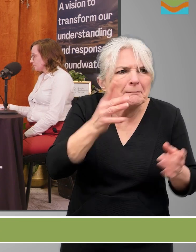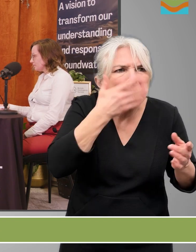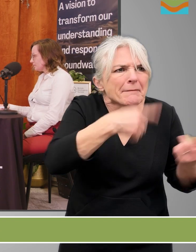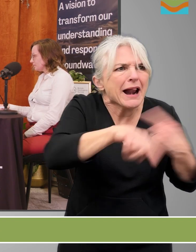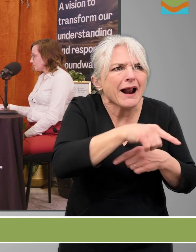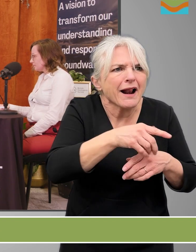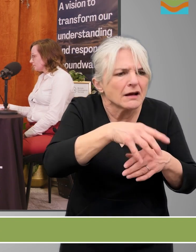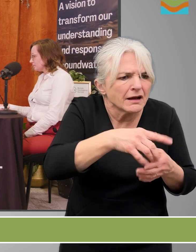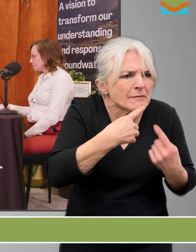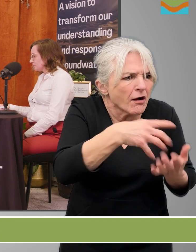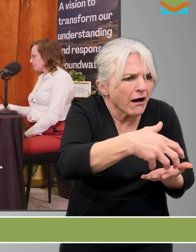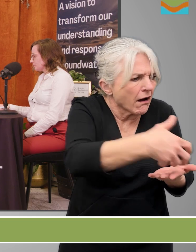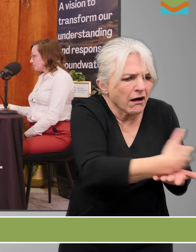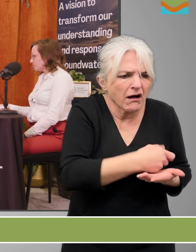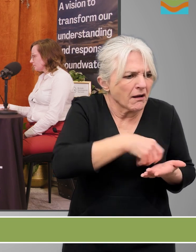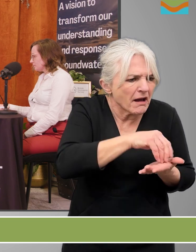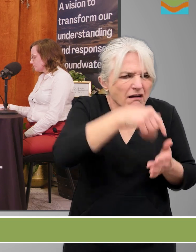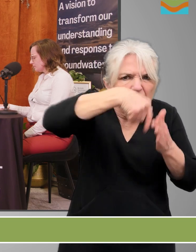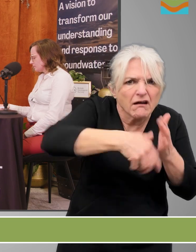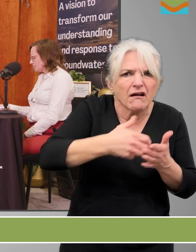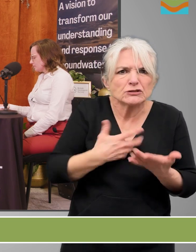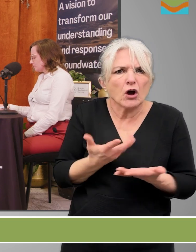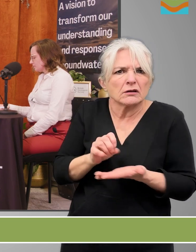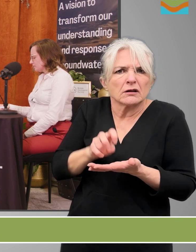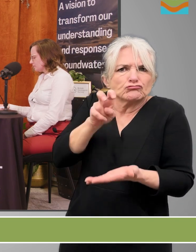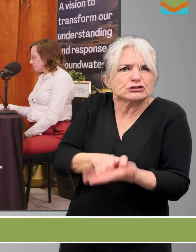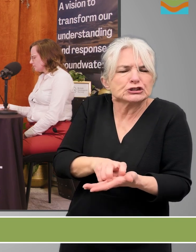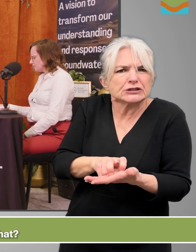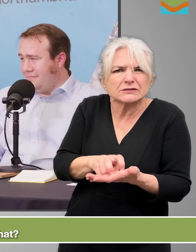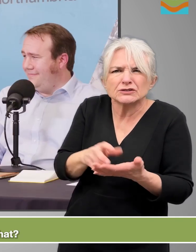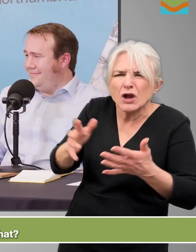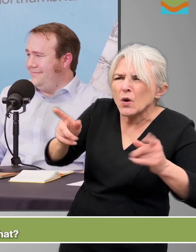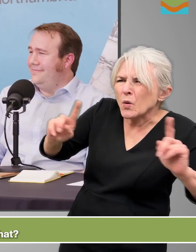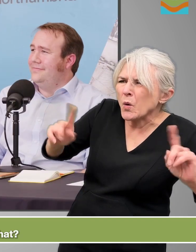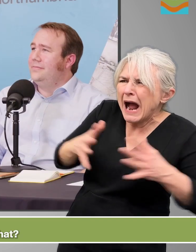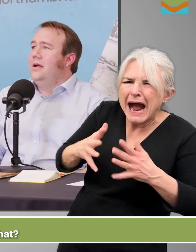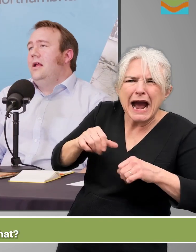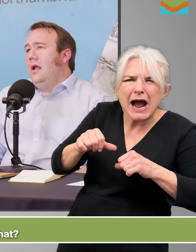or inclusion of BGS in certain regulation that enables that or facilitates that?